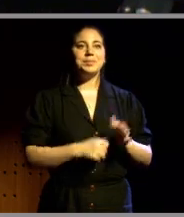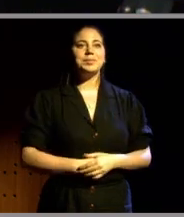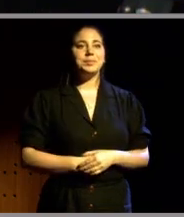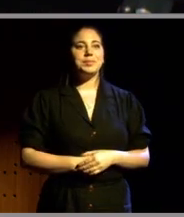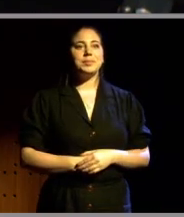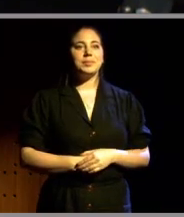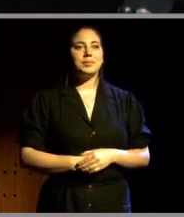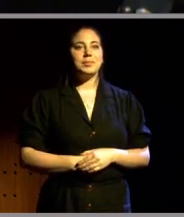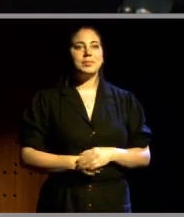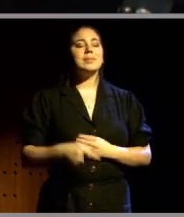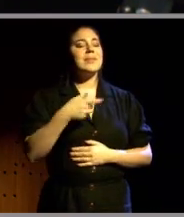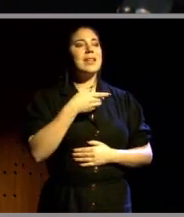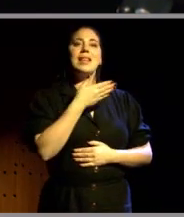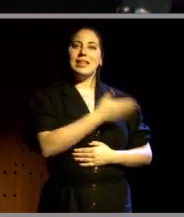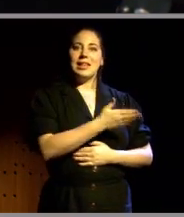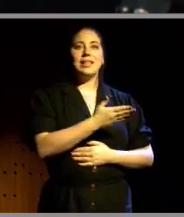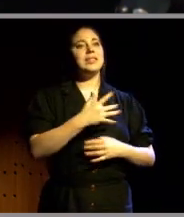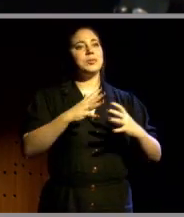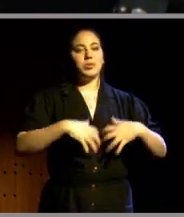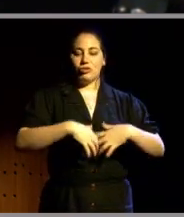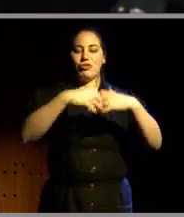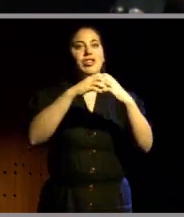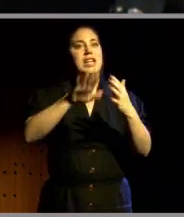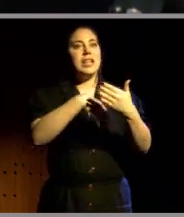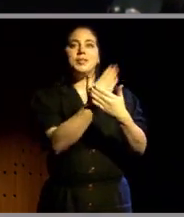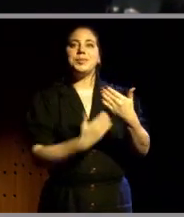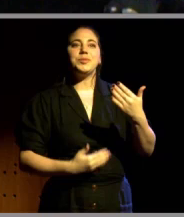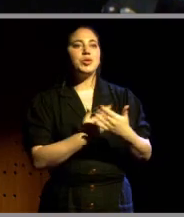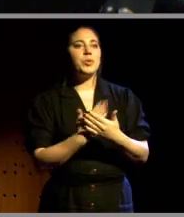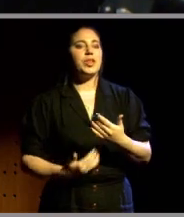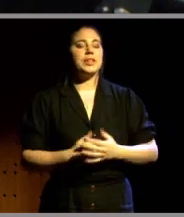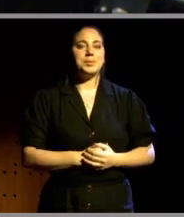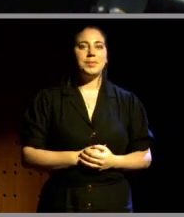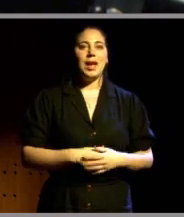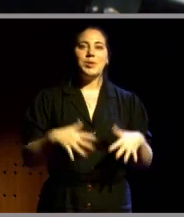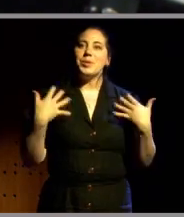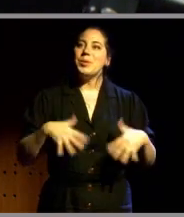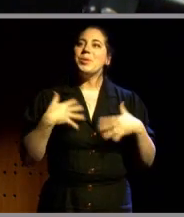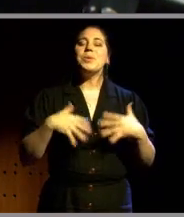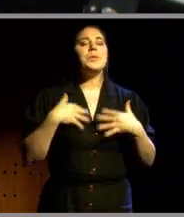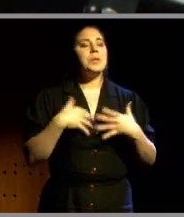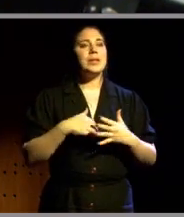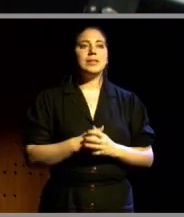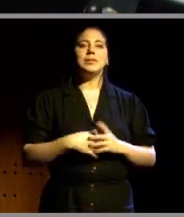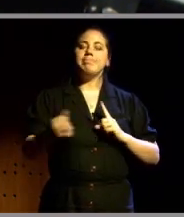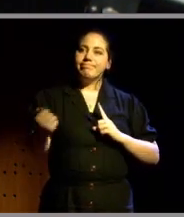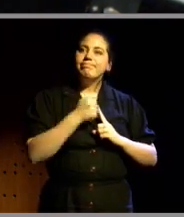This was a Wadawurrung creation story. So it was an incredibly moving and important moment that reinforced